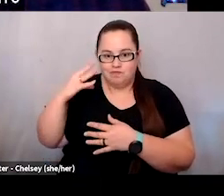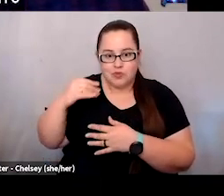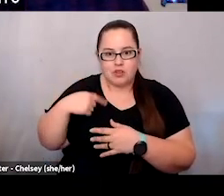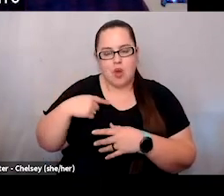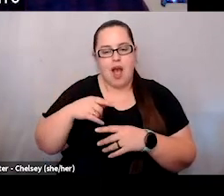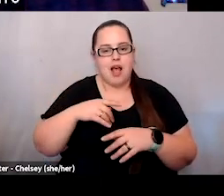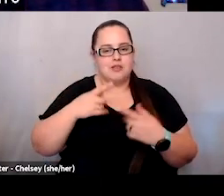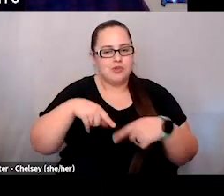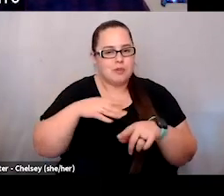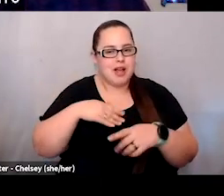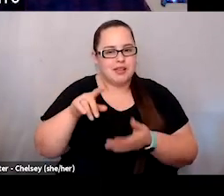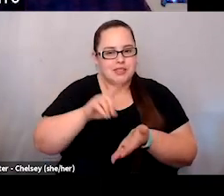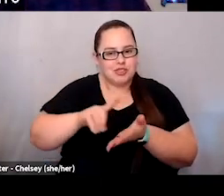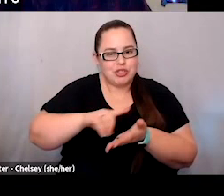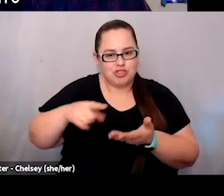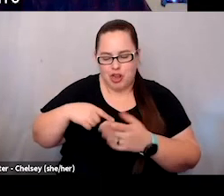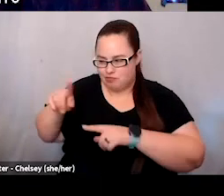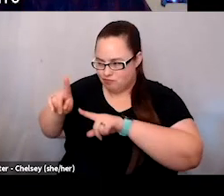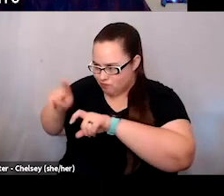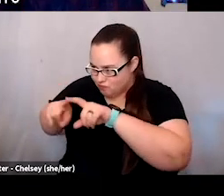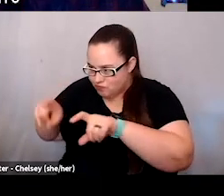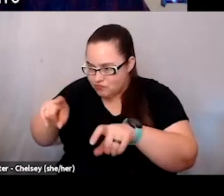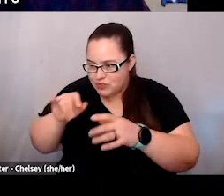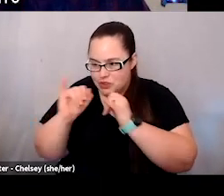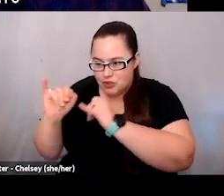boarding schools. When I worked on my dissertation, I interviewed a lot of people